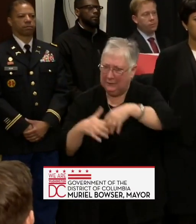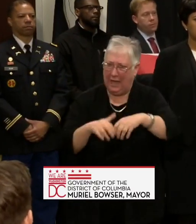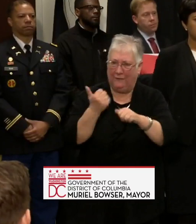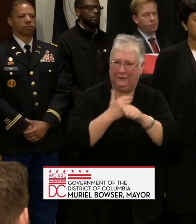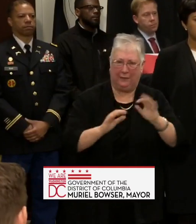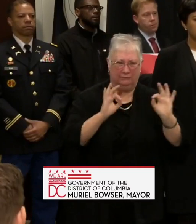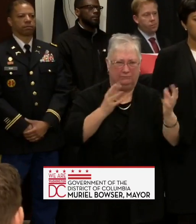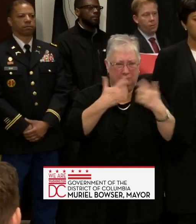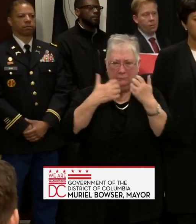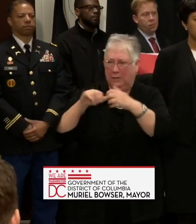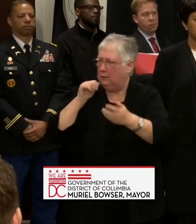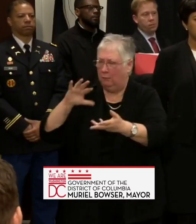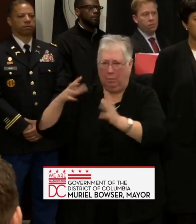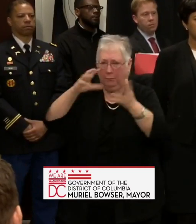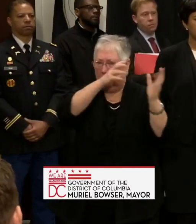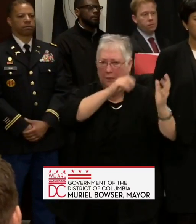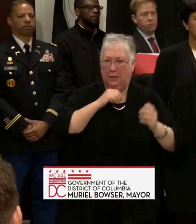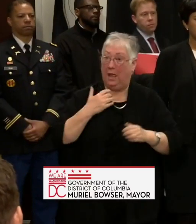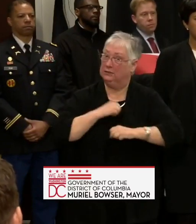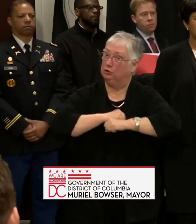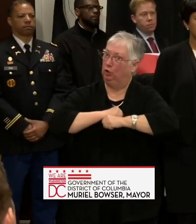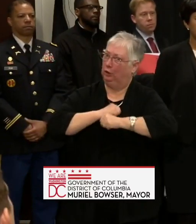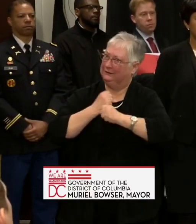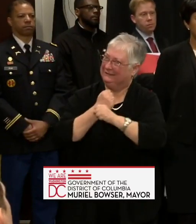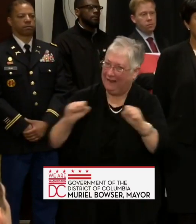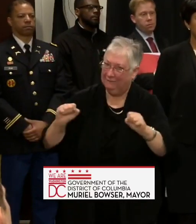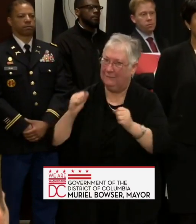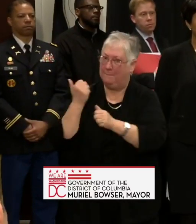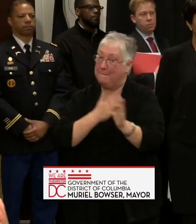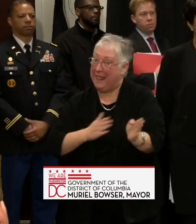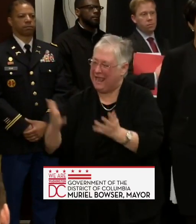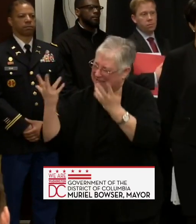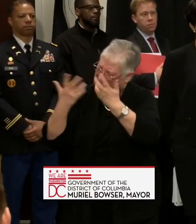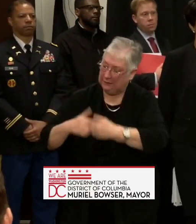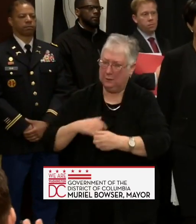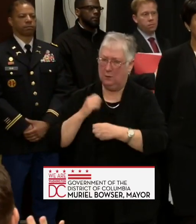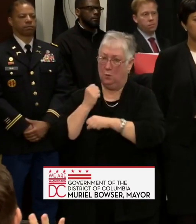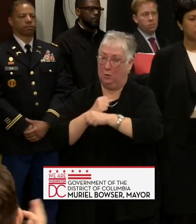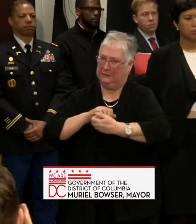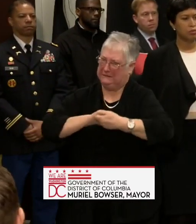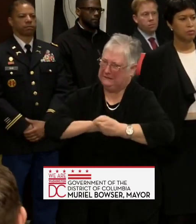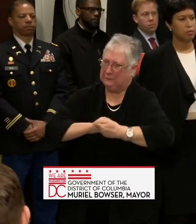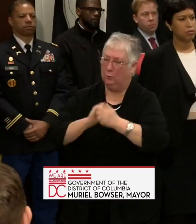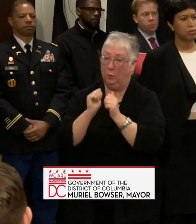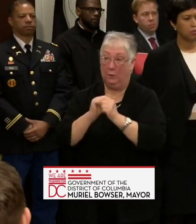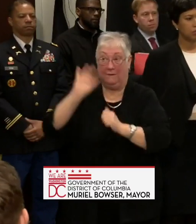PLAN. WE WORK IN CLOSE CONJUNCTION WITH OUR FEDERAL PARTNERS, THE FEDERAL EMERGENCY MANAGEMENT